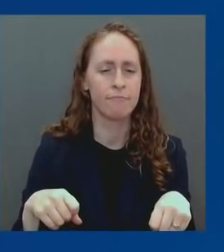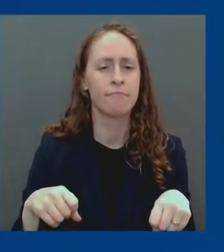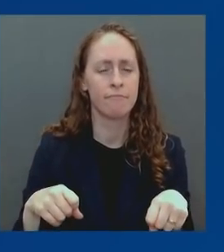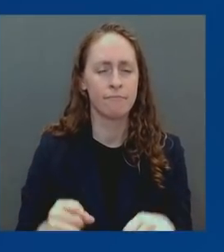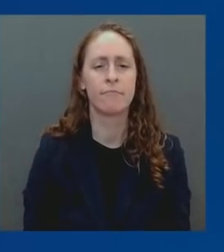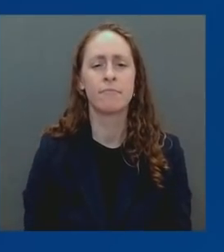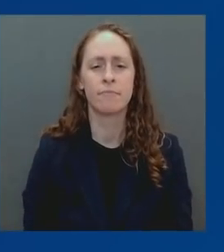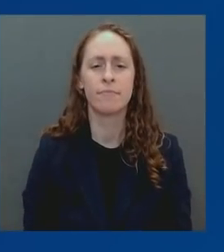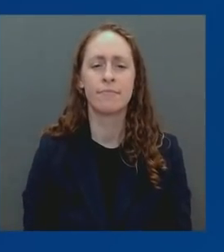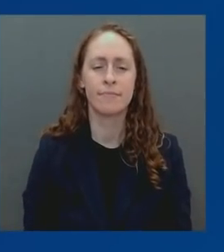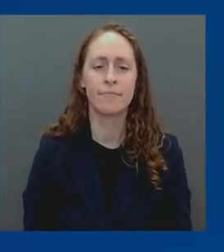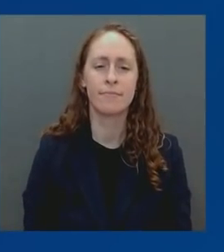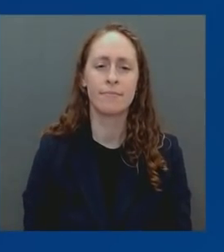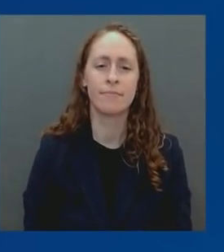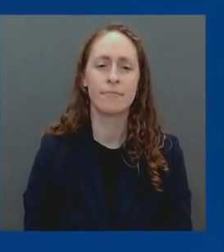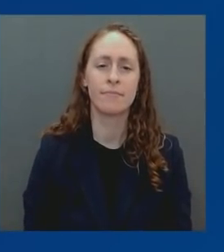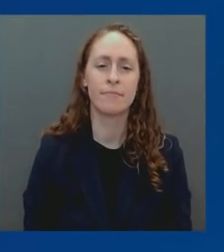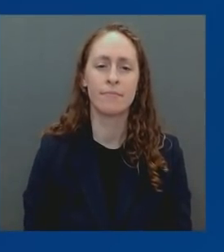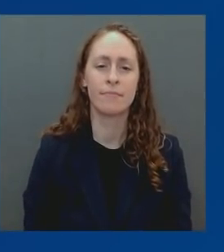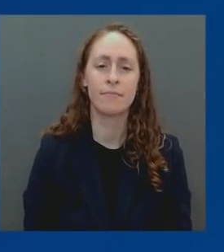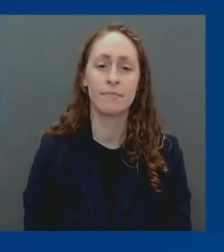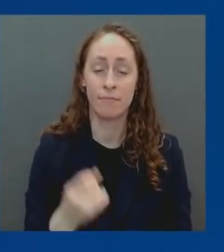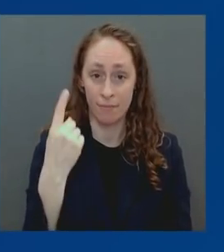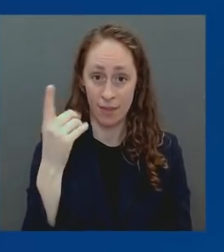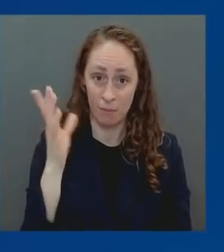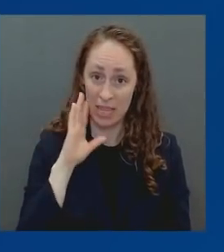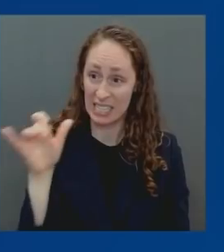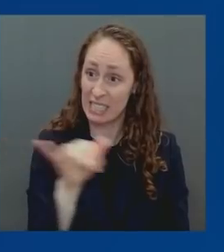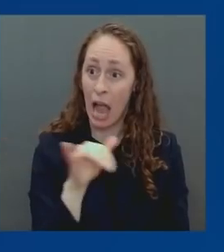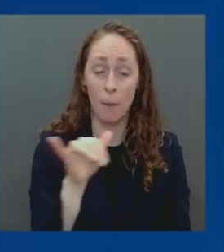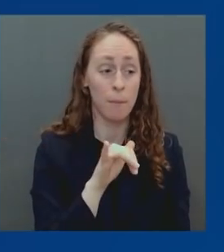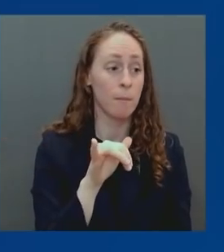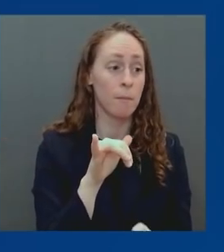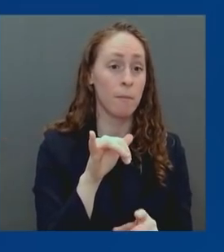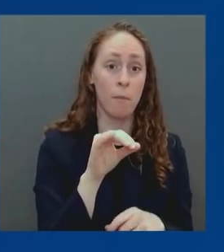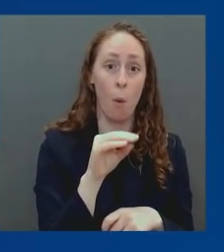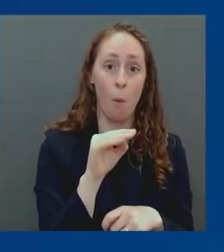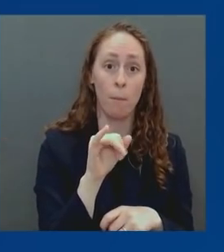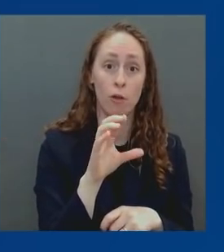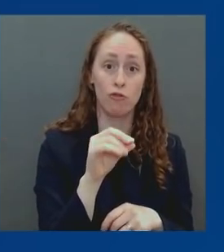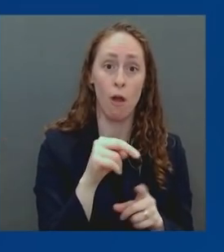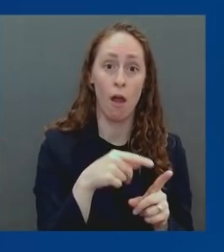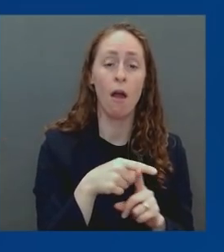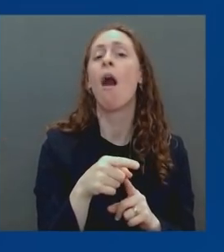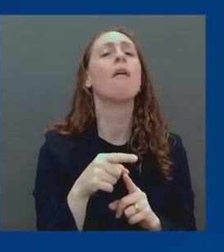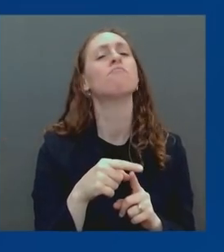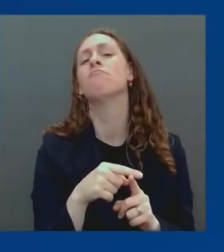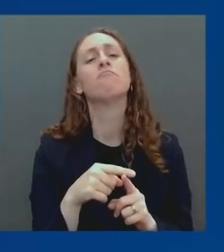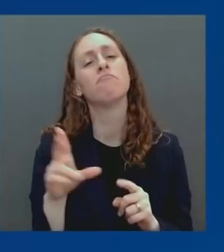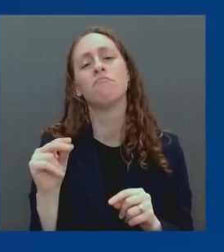In terms of early studies, we have not seen any studies that suggest it's more severe, nor have we seen studies that suggests